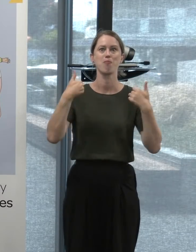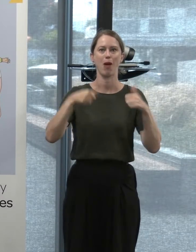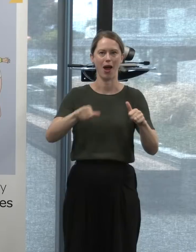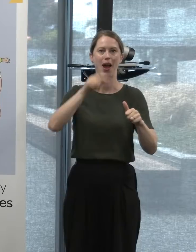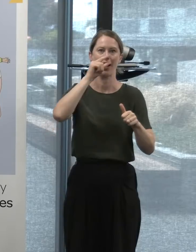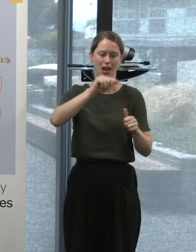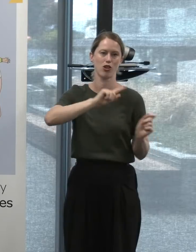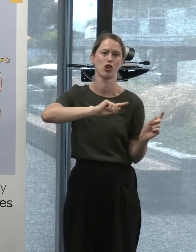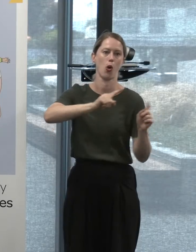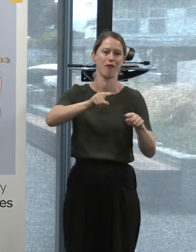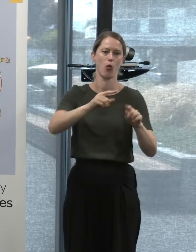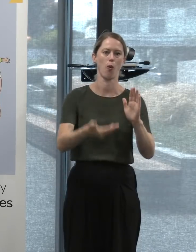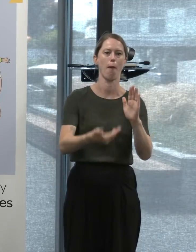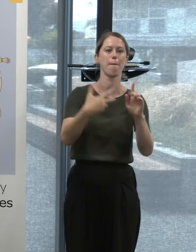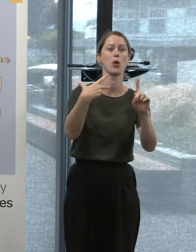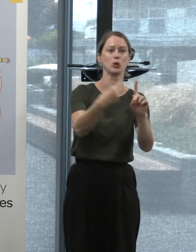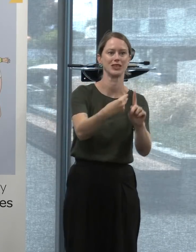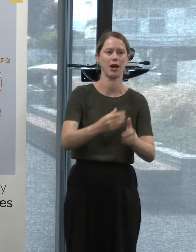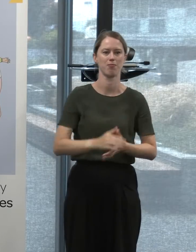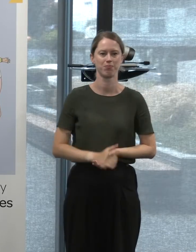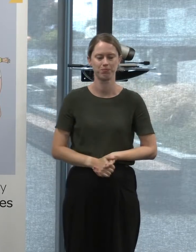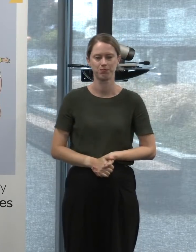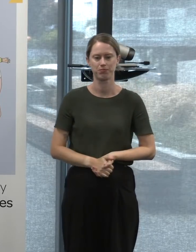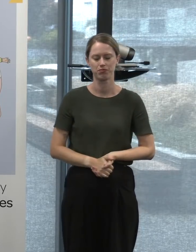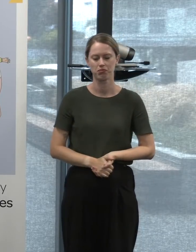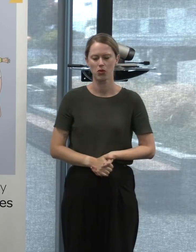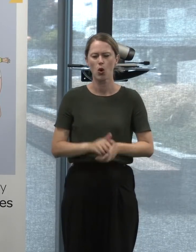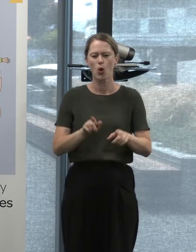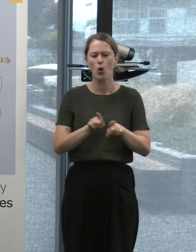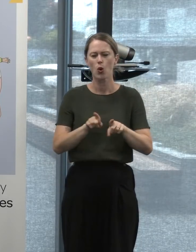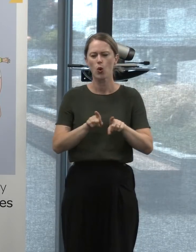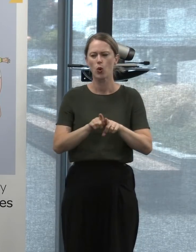That means on Friday, 1 million